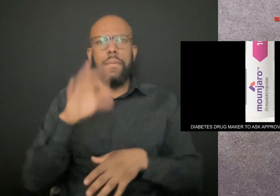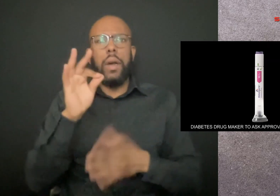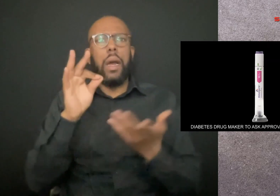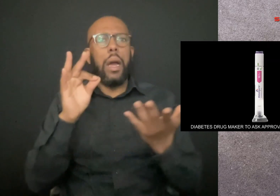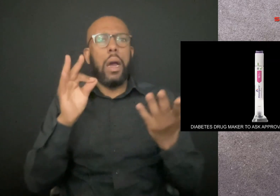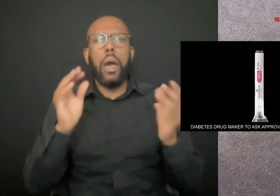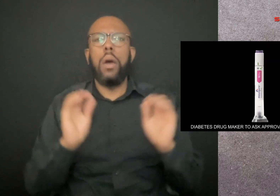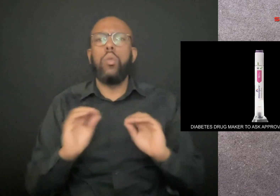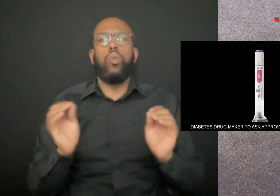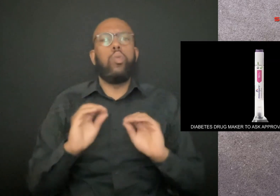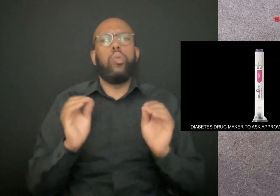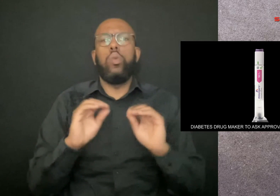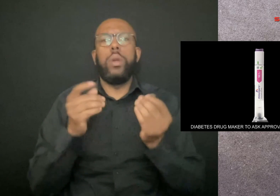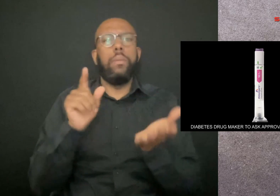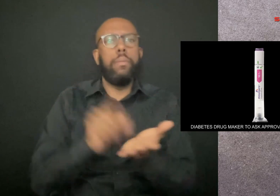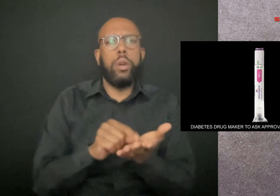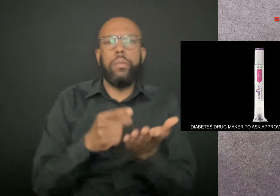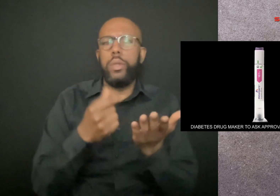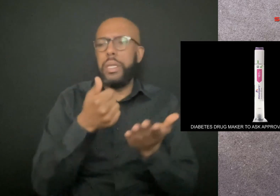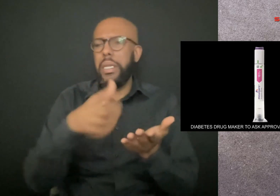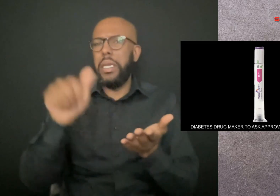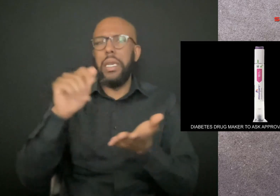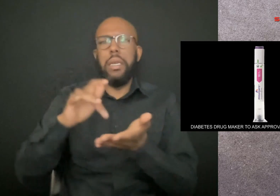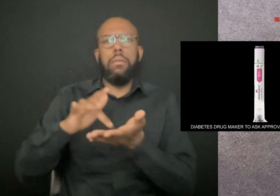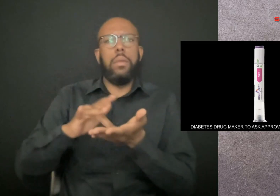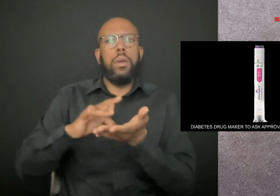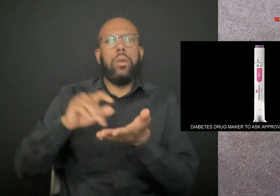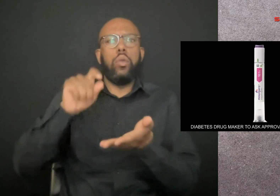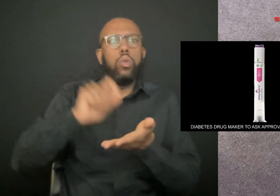This new data has not been published in a medical journal or peer-reviewed.